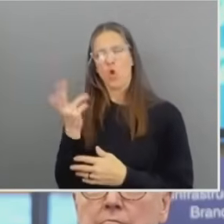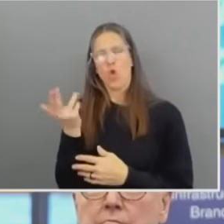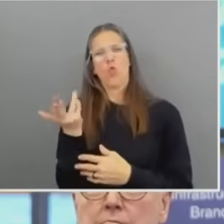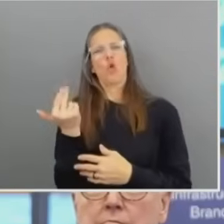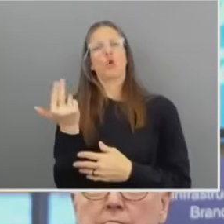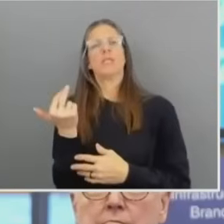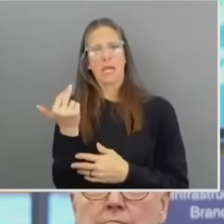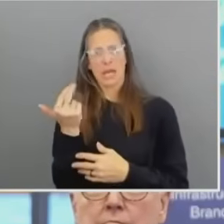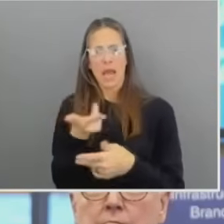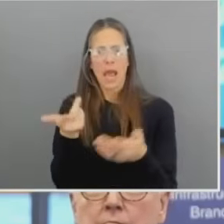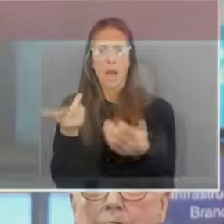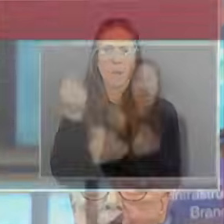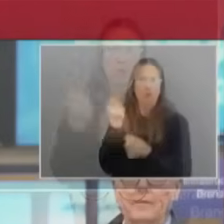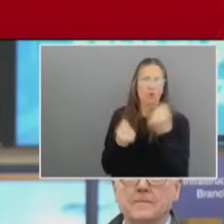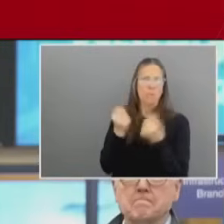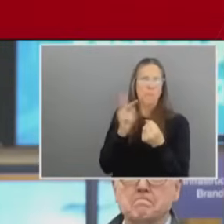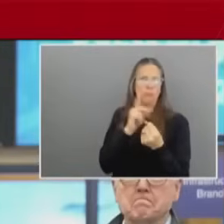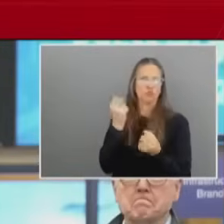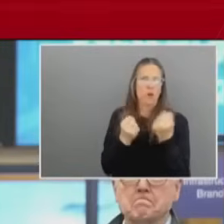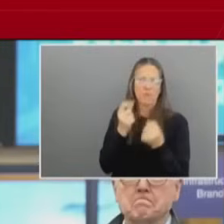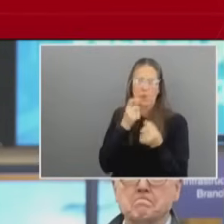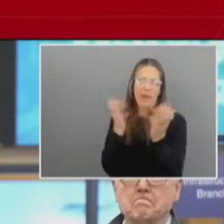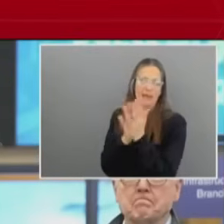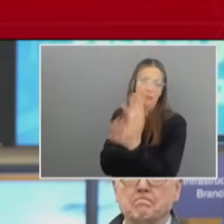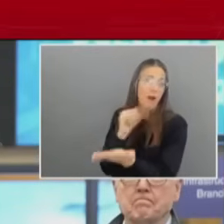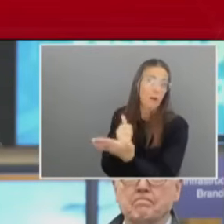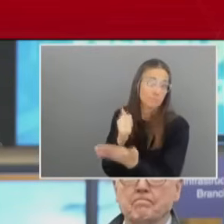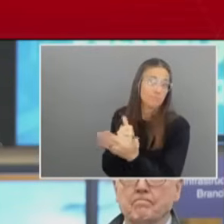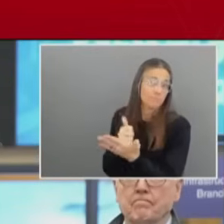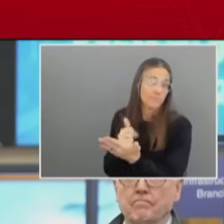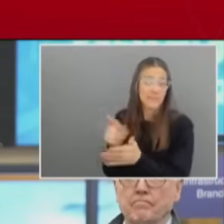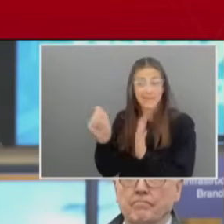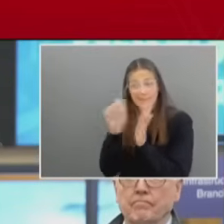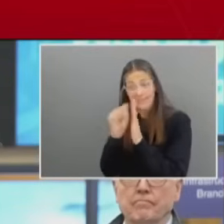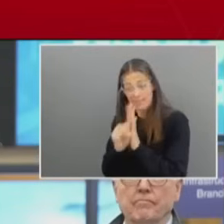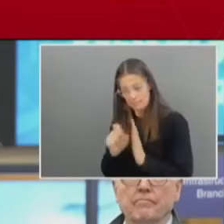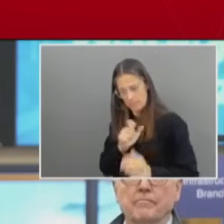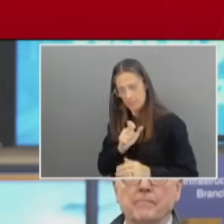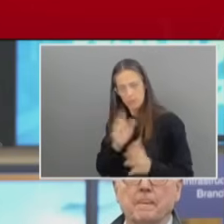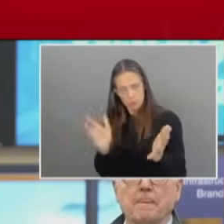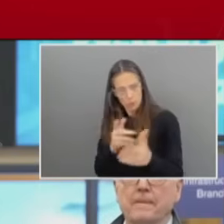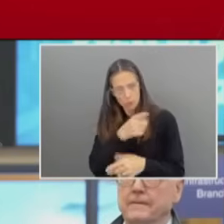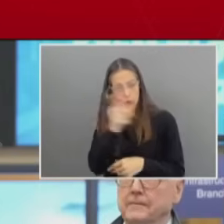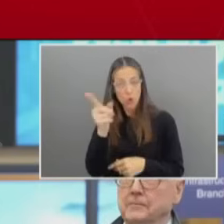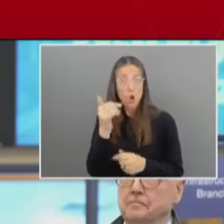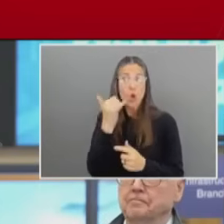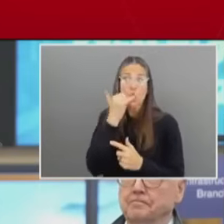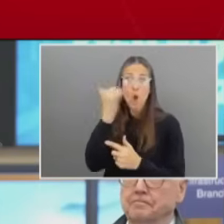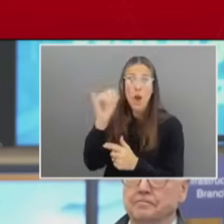THEY’VE CONDUCTED 327 WELLNESS CHECKS AND RESPONDED TO 413 REQUESTS FOR MOTOR ASSISTANCE.